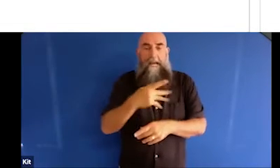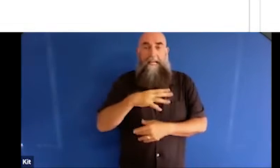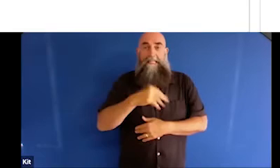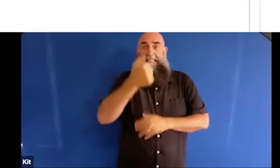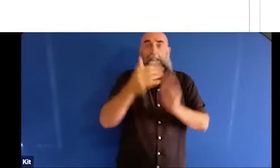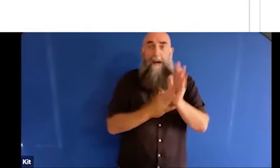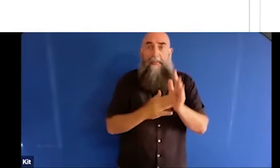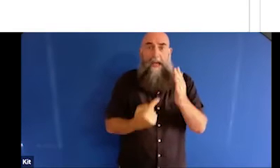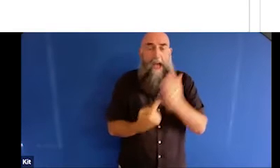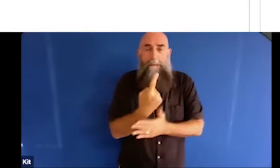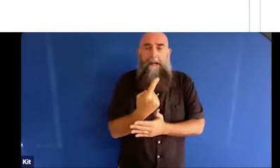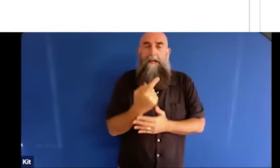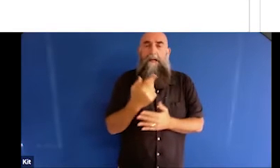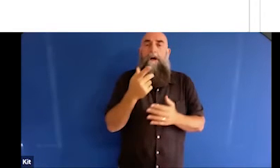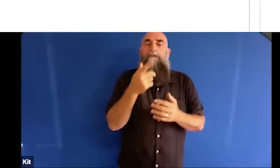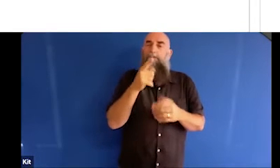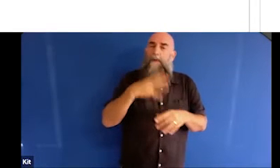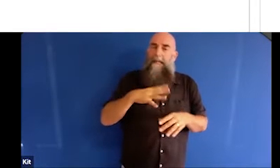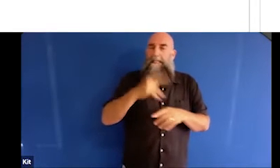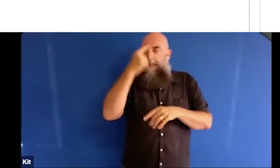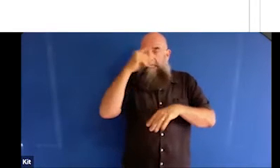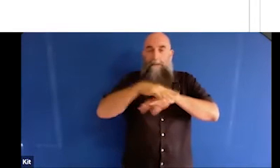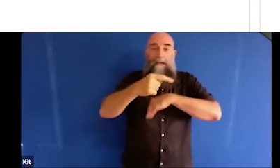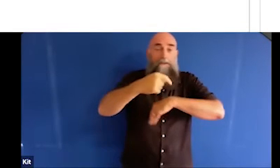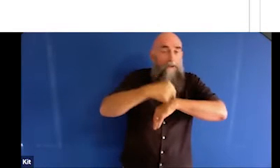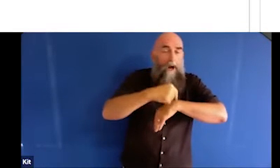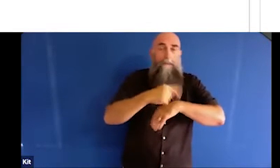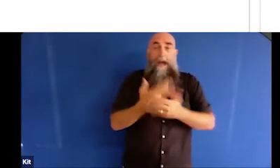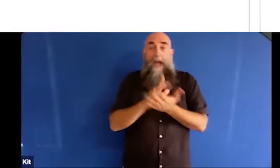it can be timely. It can also be timely in the sense of your own development as an artist. So,